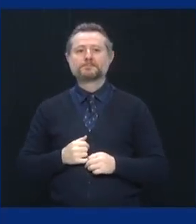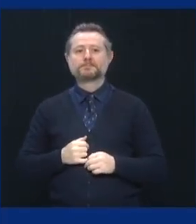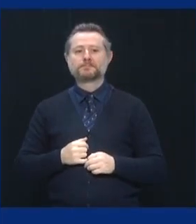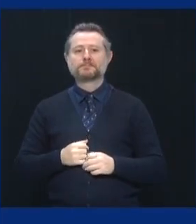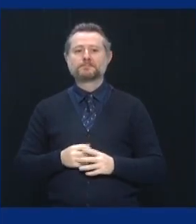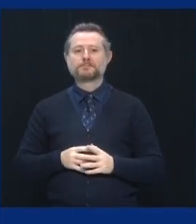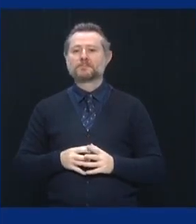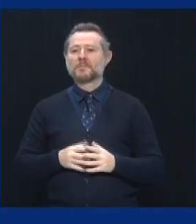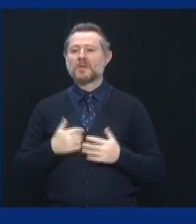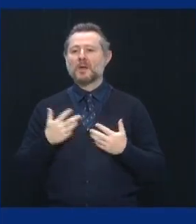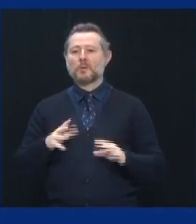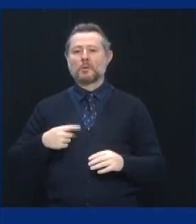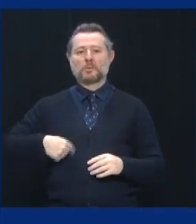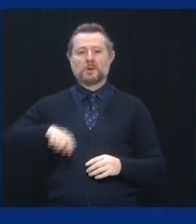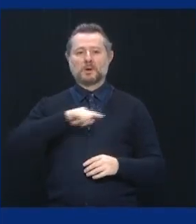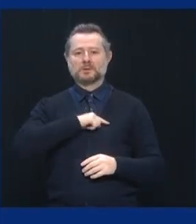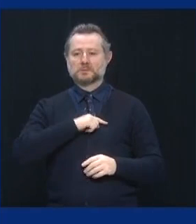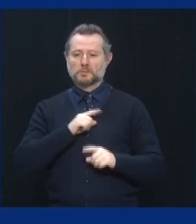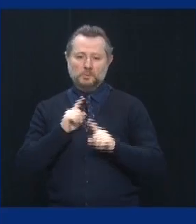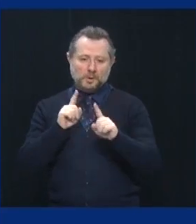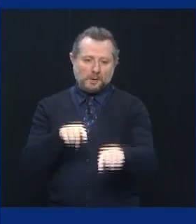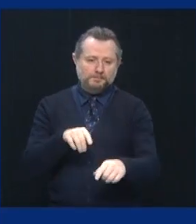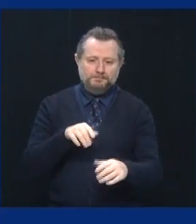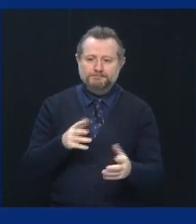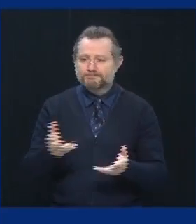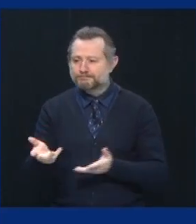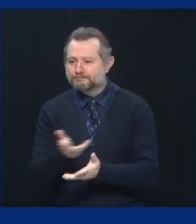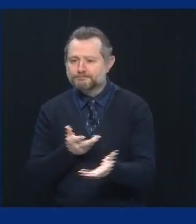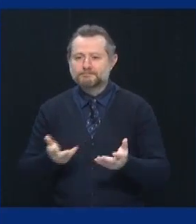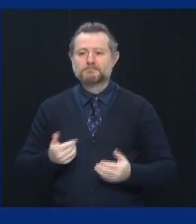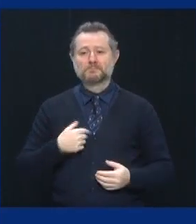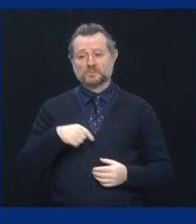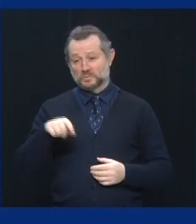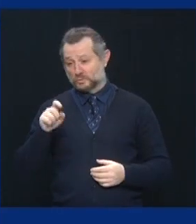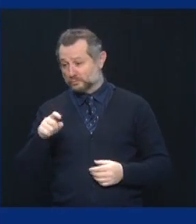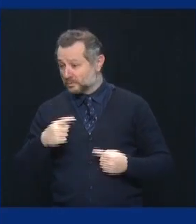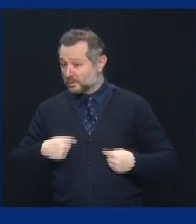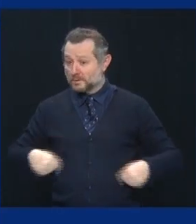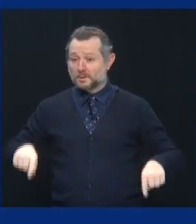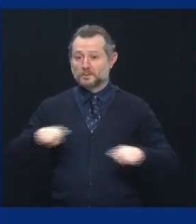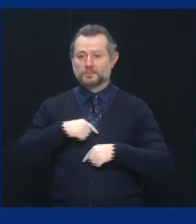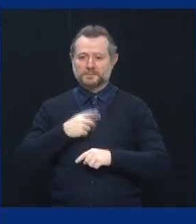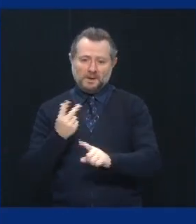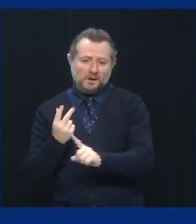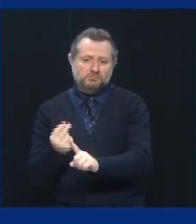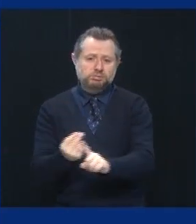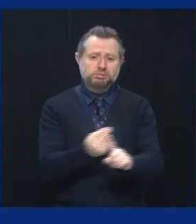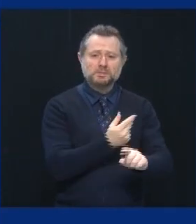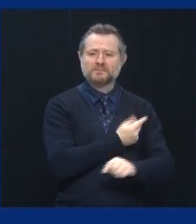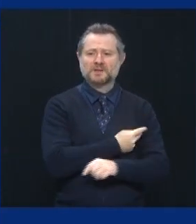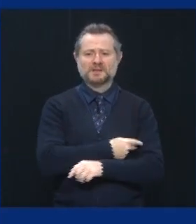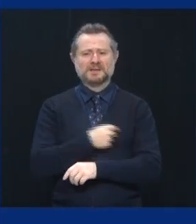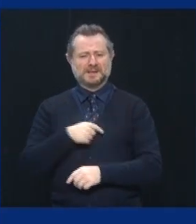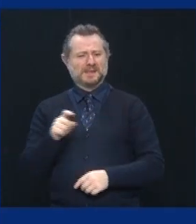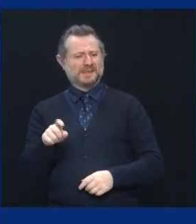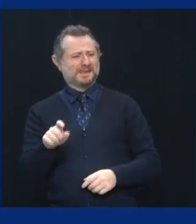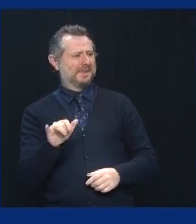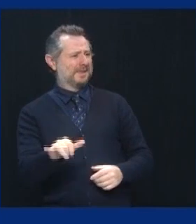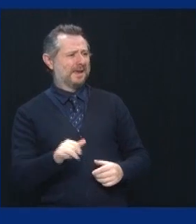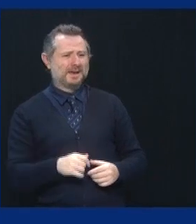THE PEOPLE WHO LIVE HERE AT WILLIAM REED FOR WELCOMING US INTO THEIR HOME THIS MORNING AND